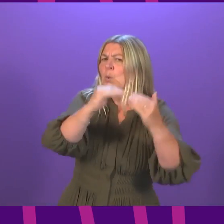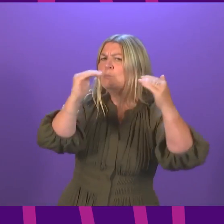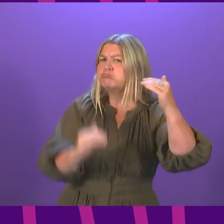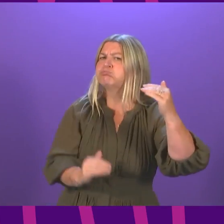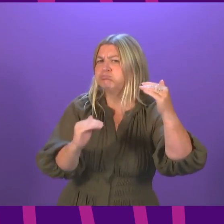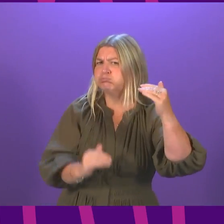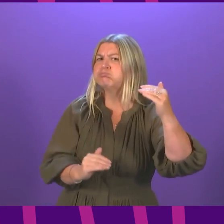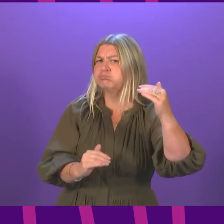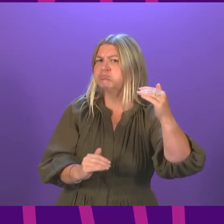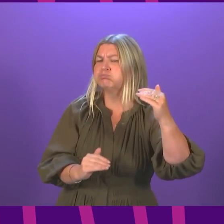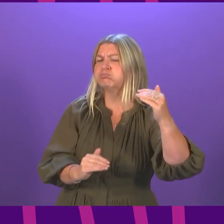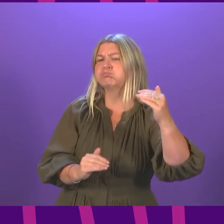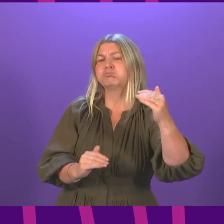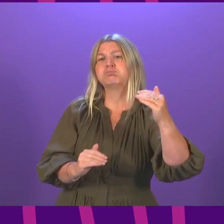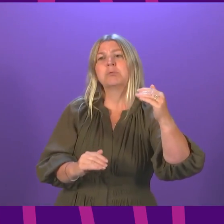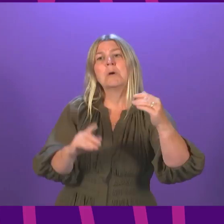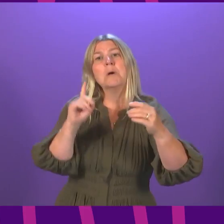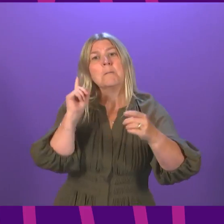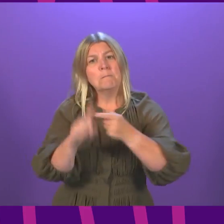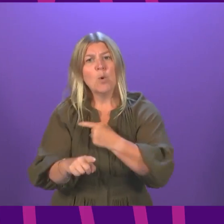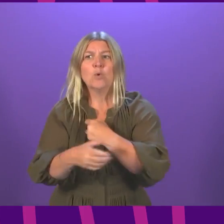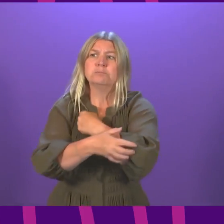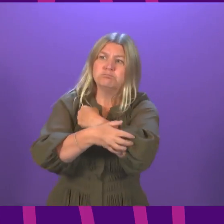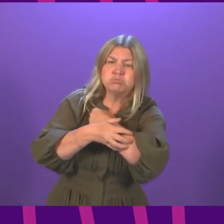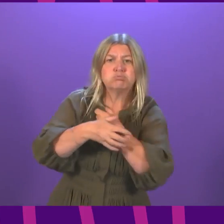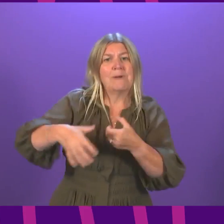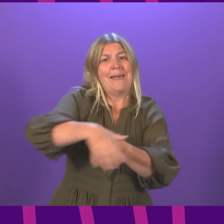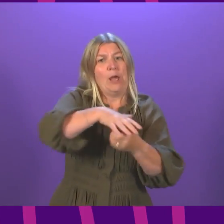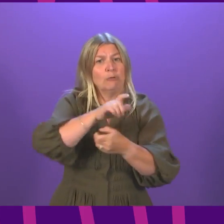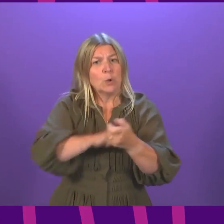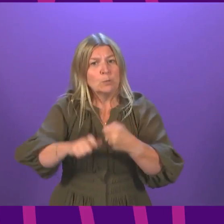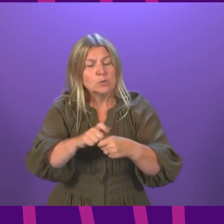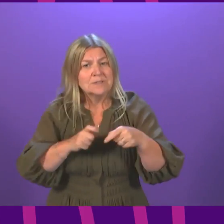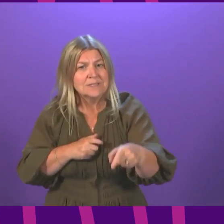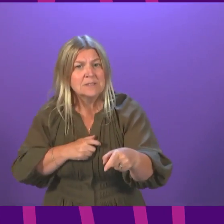our most and least deprived communities. The power of that analysis underlines the need